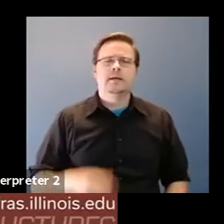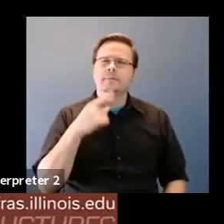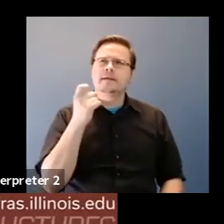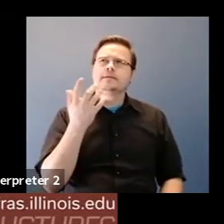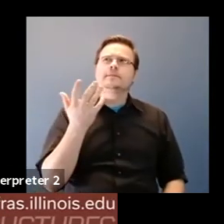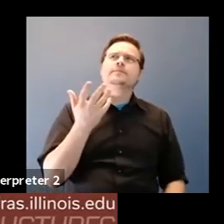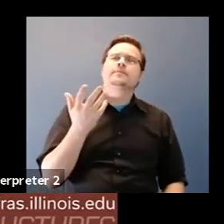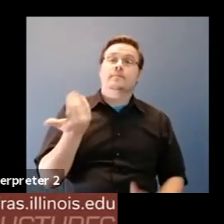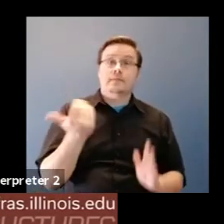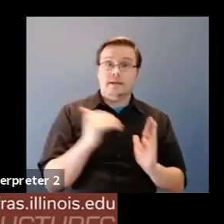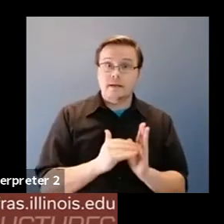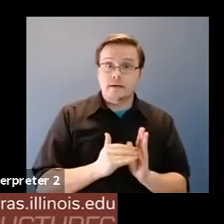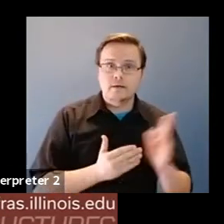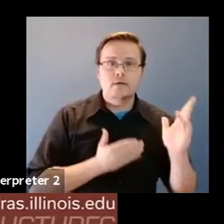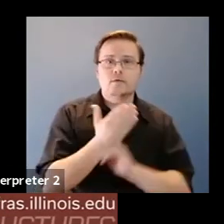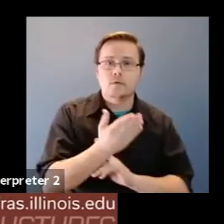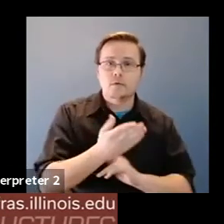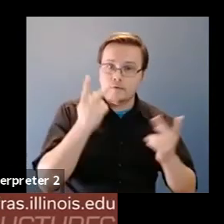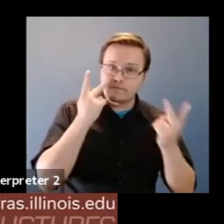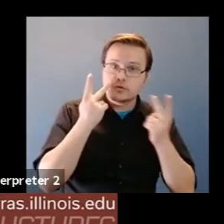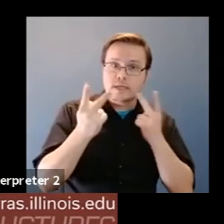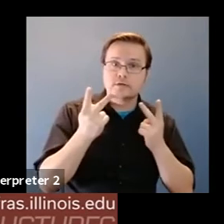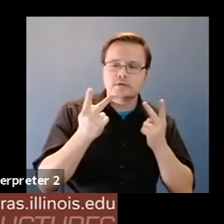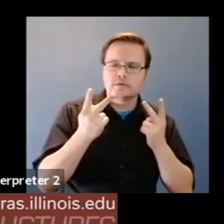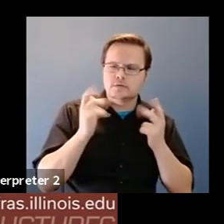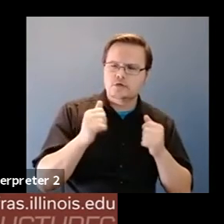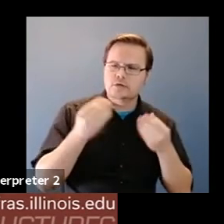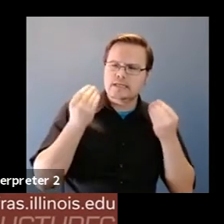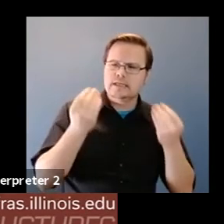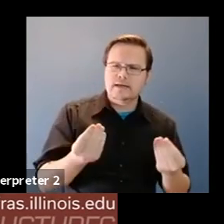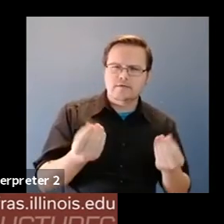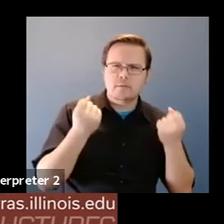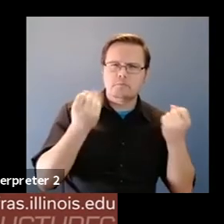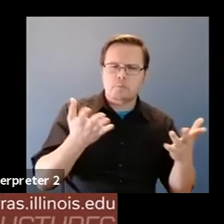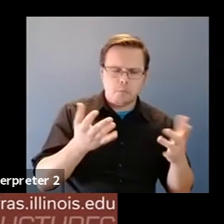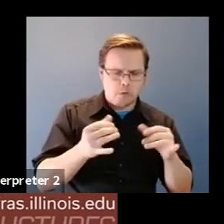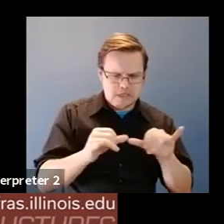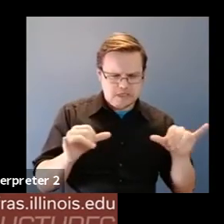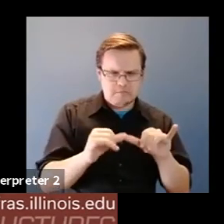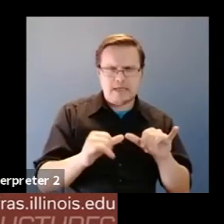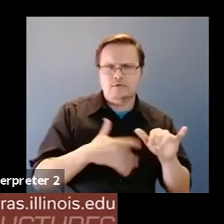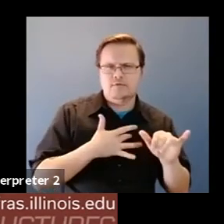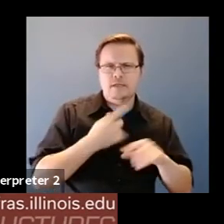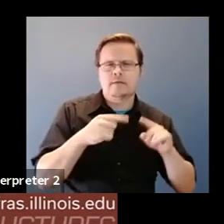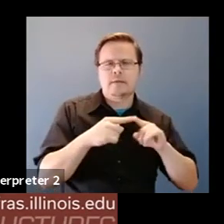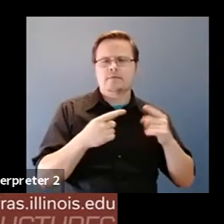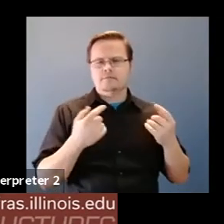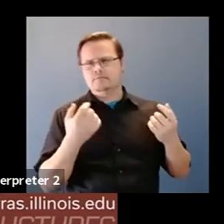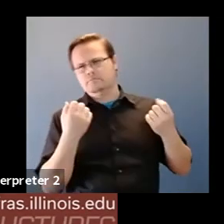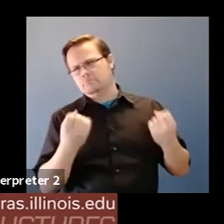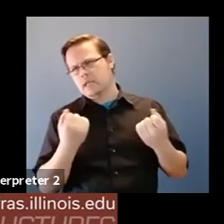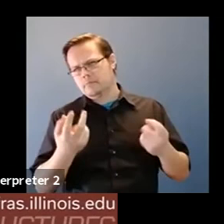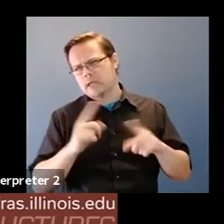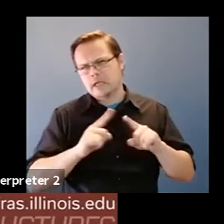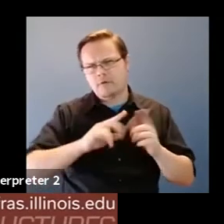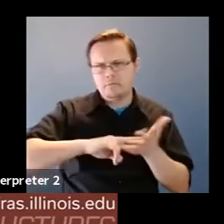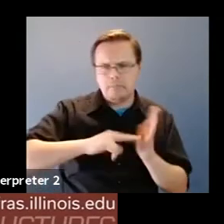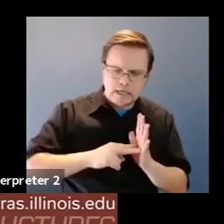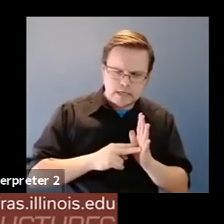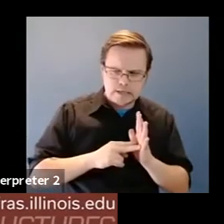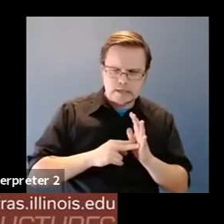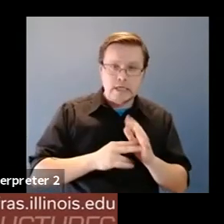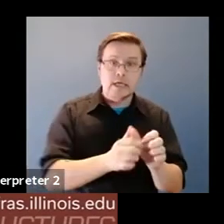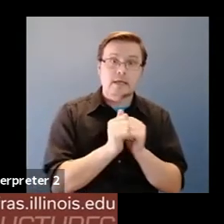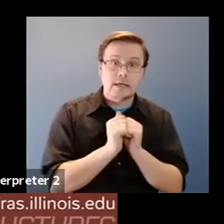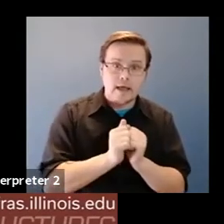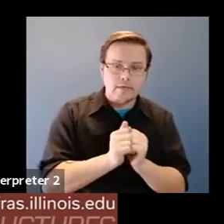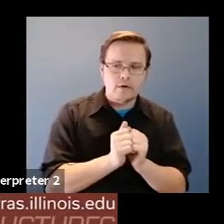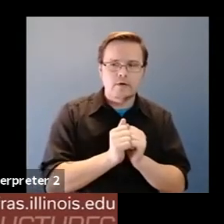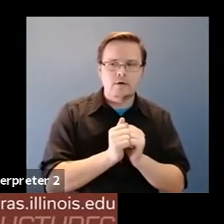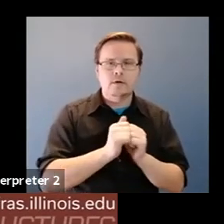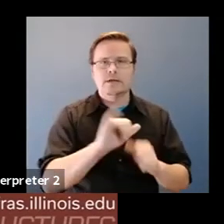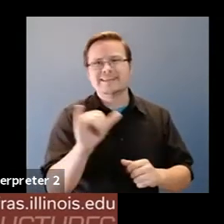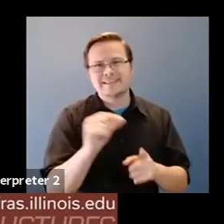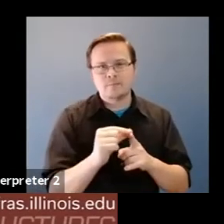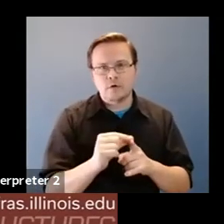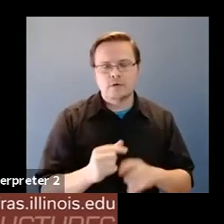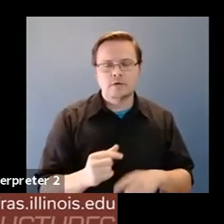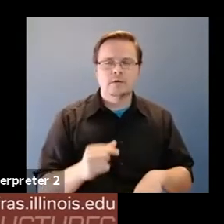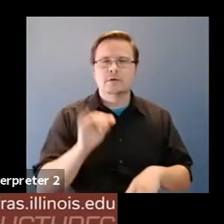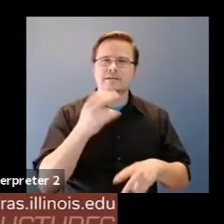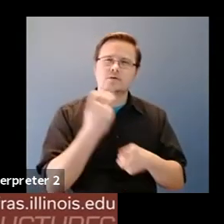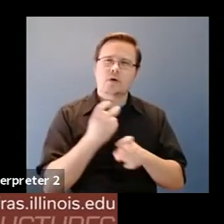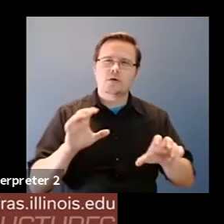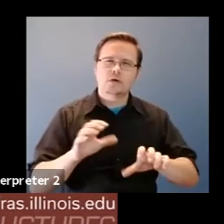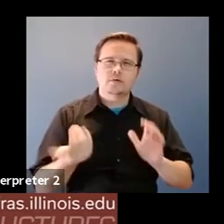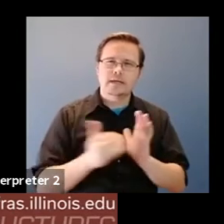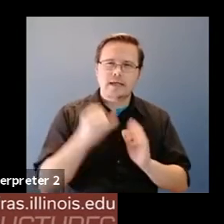Fernanda Viegas: Again, through a visualization you can give this multi dimensional sense of of many meanings coexisting together in the same word right which is hard to do again if you have a very.